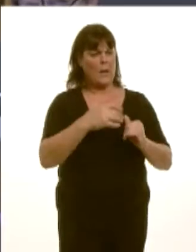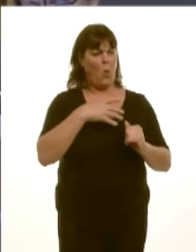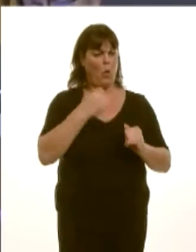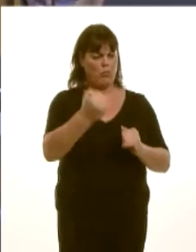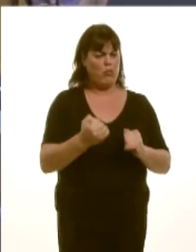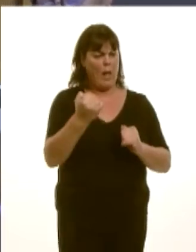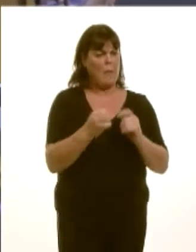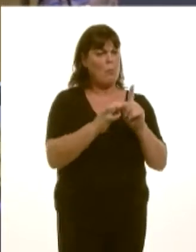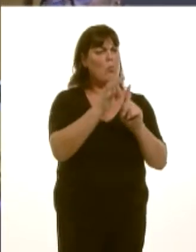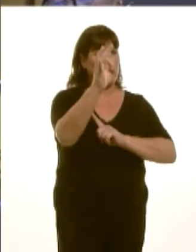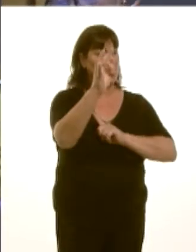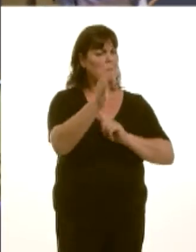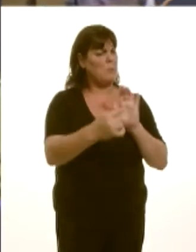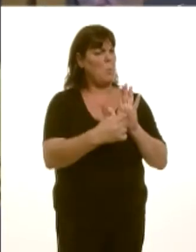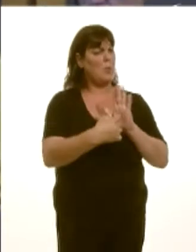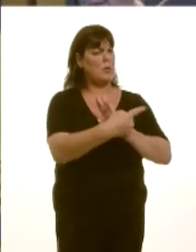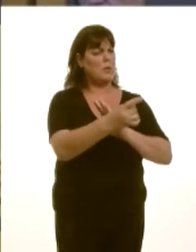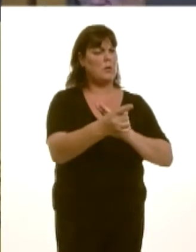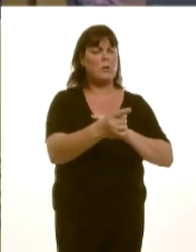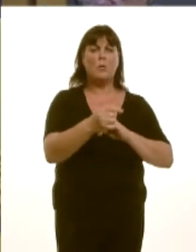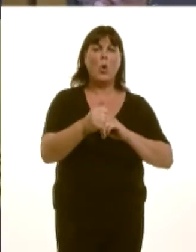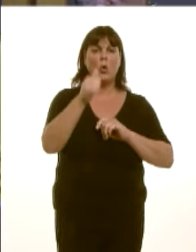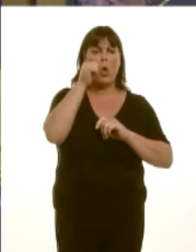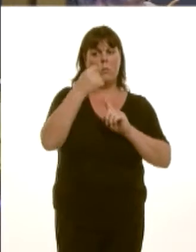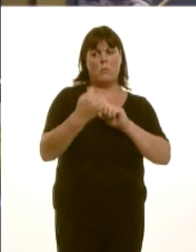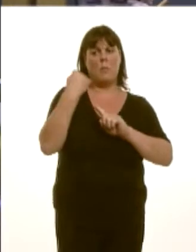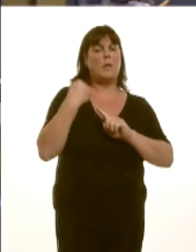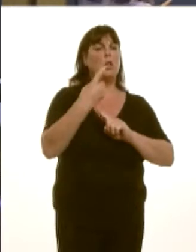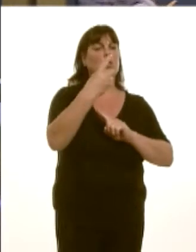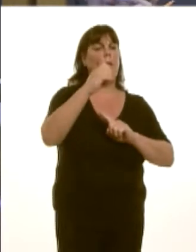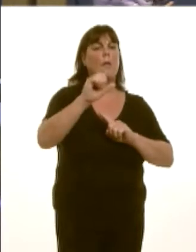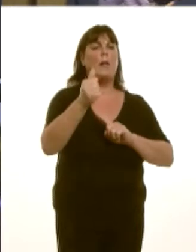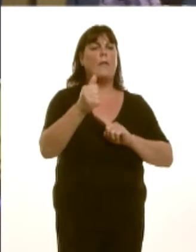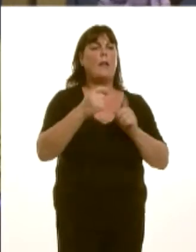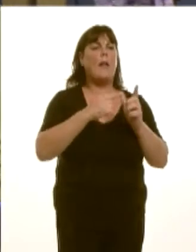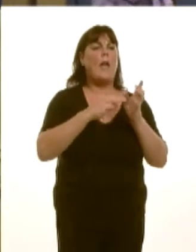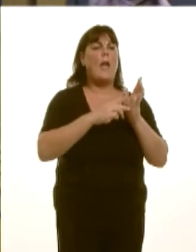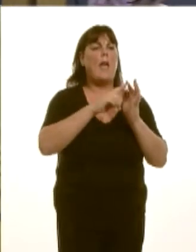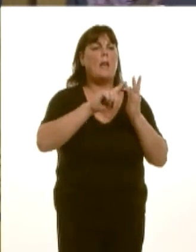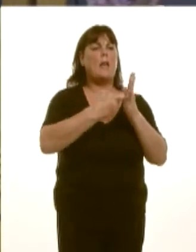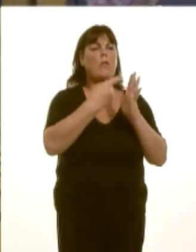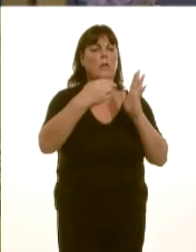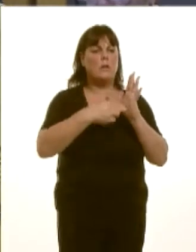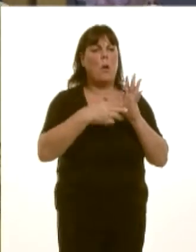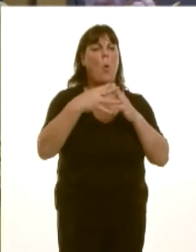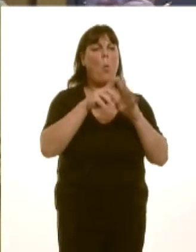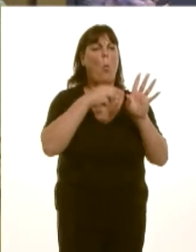First Minister, in 2011 Ieuan Wyn Jones, as Deputy Minister for transport in the previous